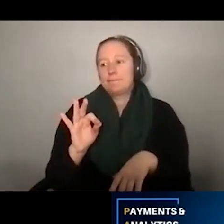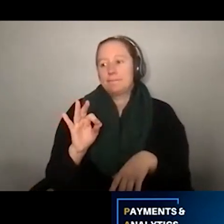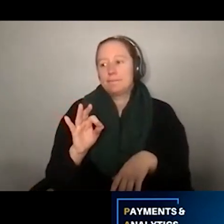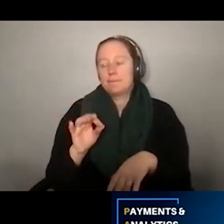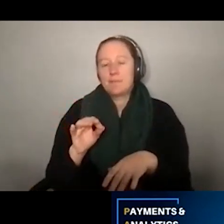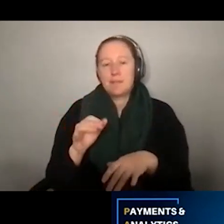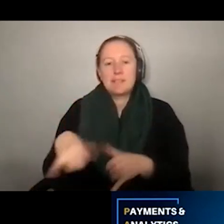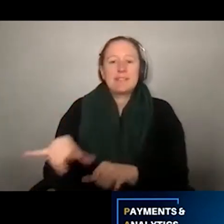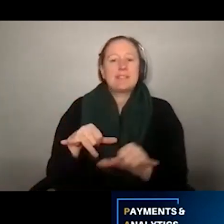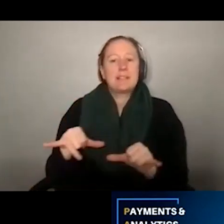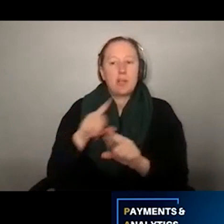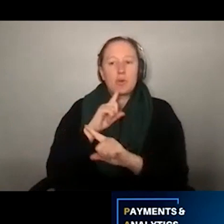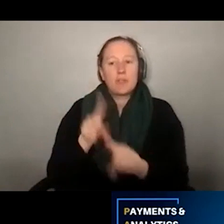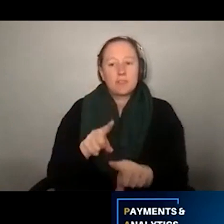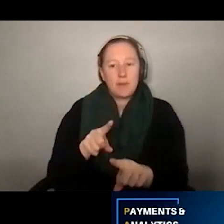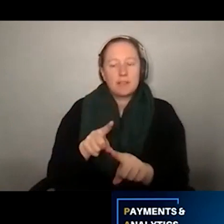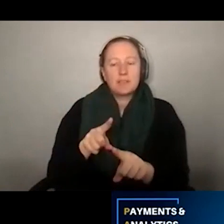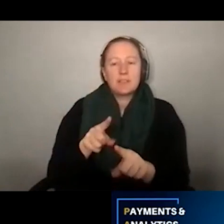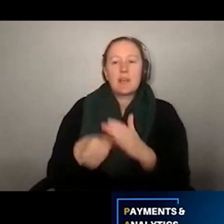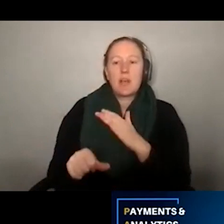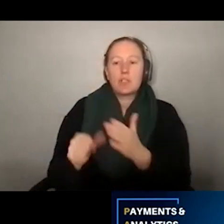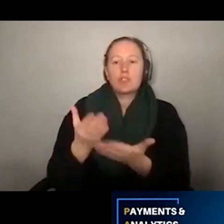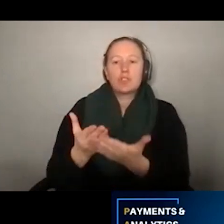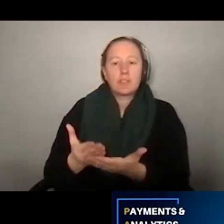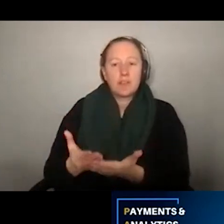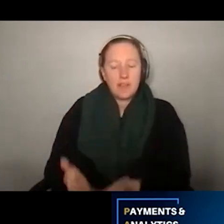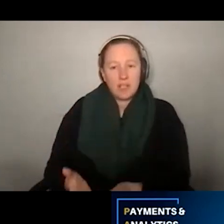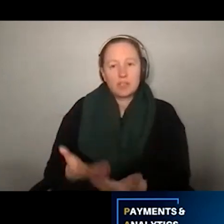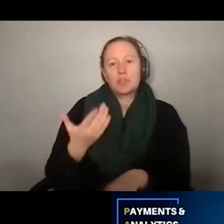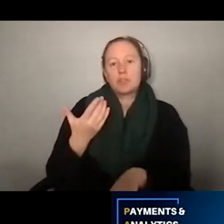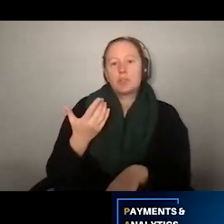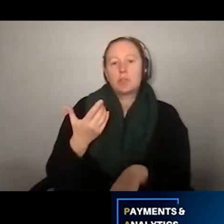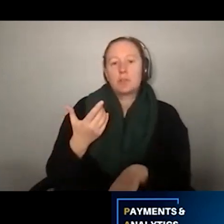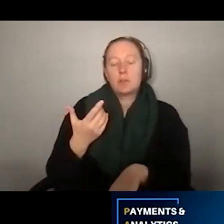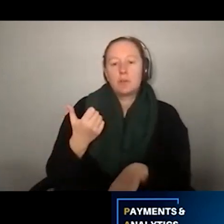from organizations in that justification field, where when we do